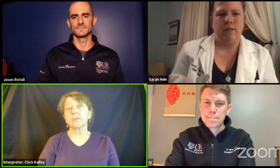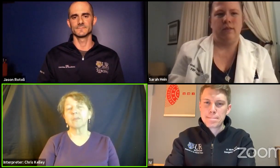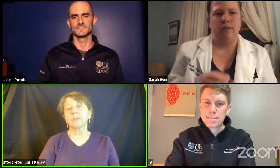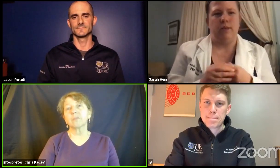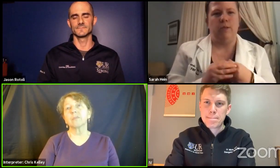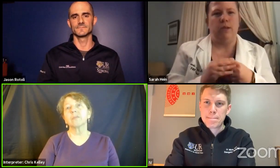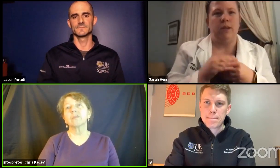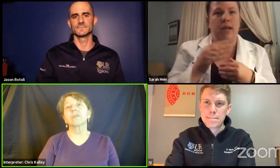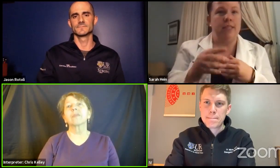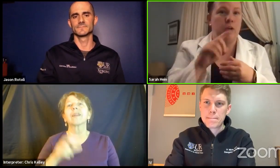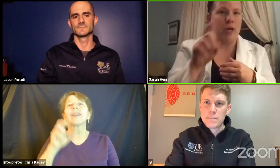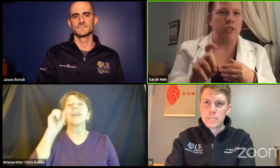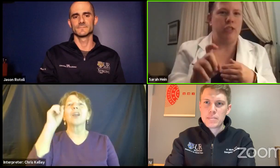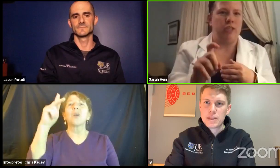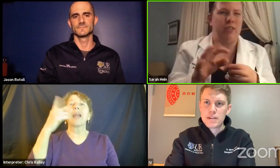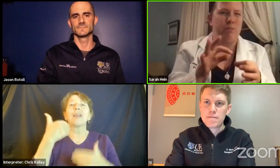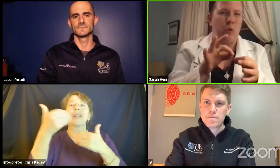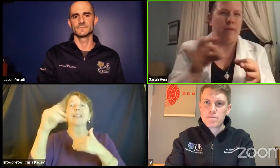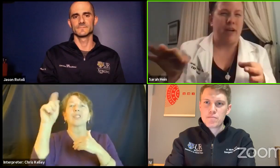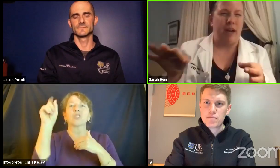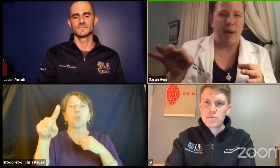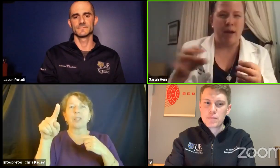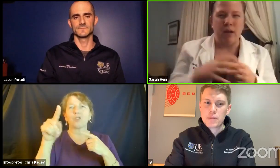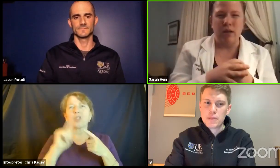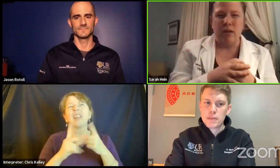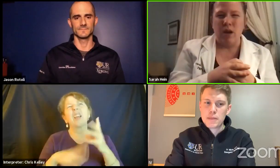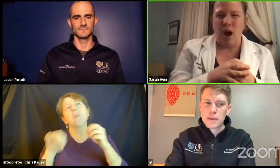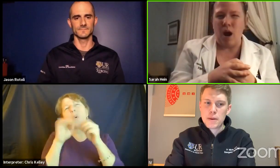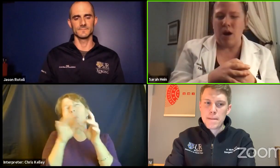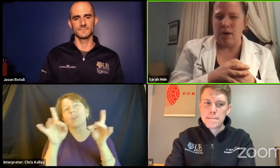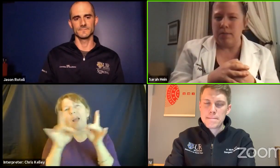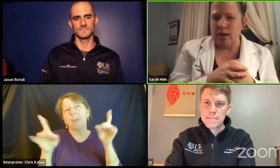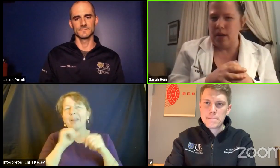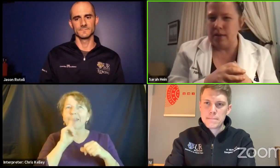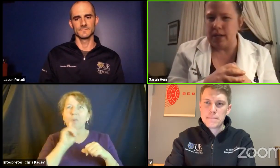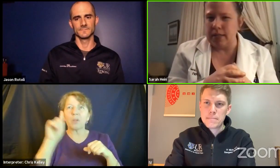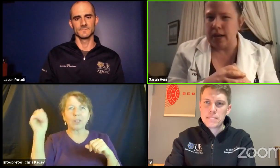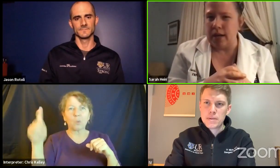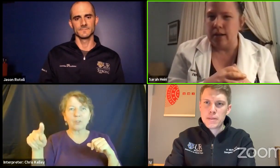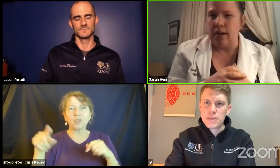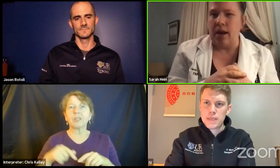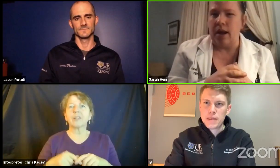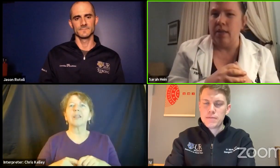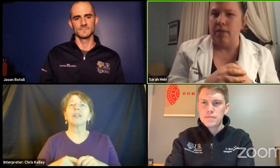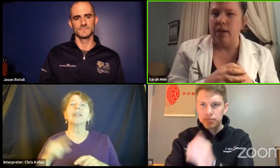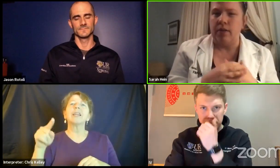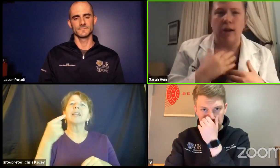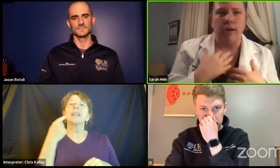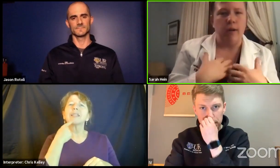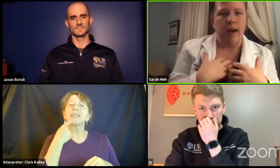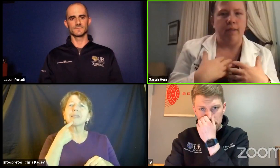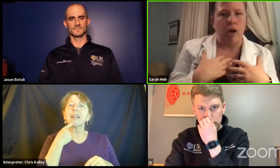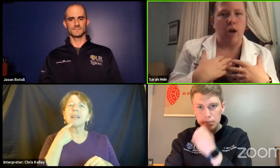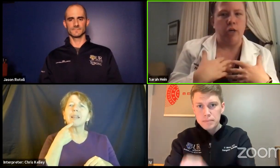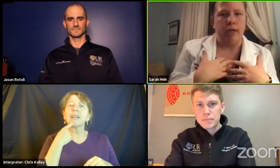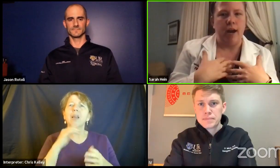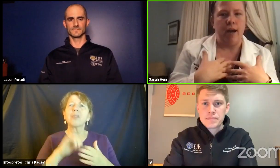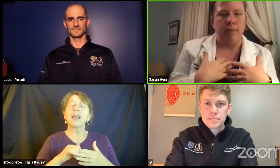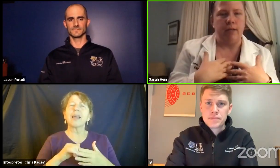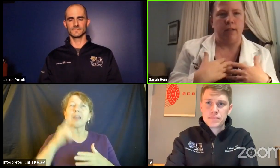Of course that's normal. Your body is reacting to the cold and your blood vessels are shrinking. But when we're